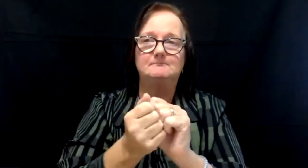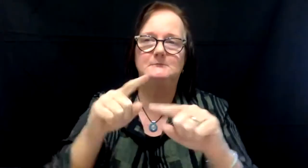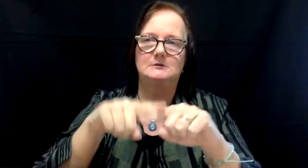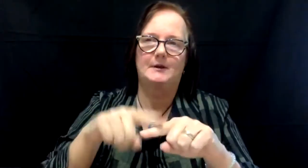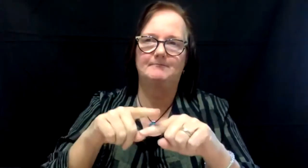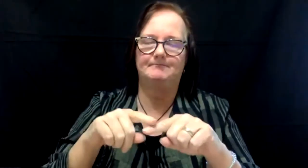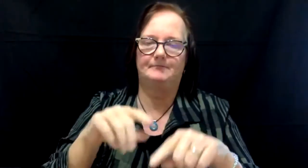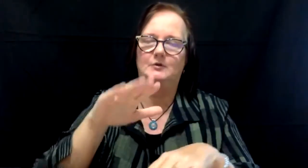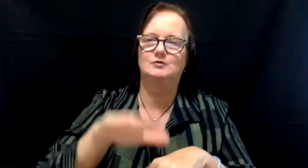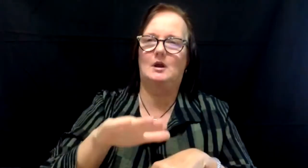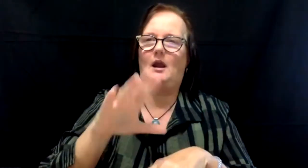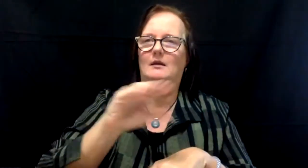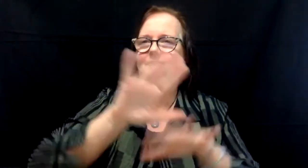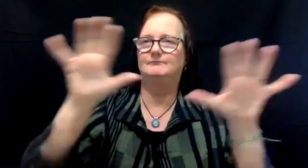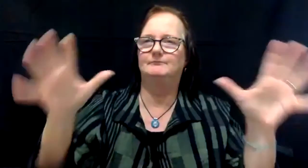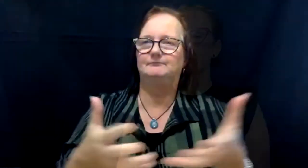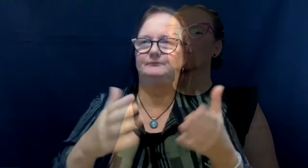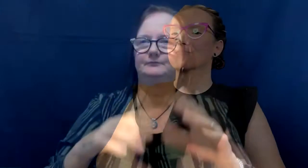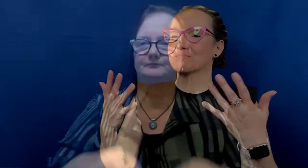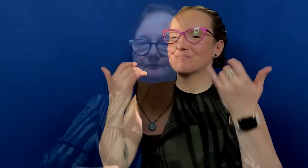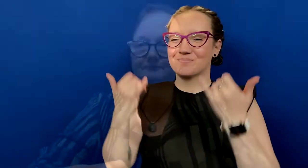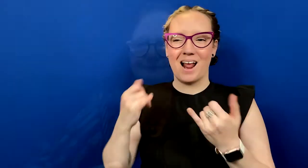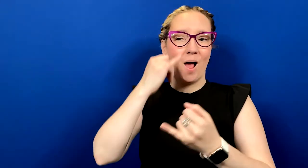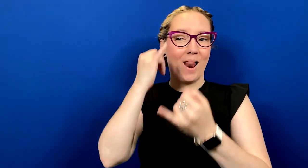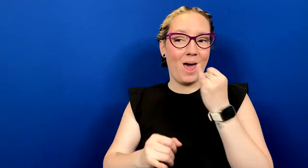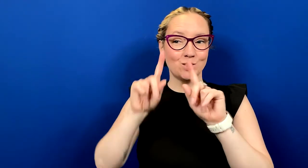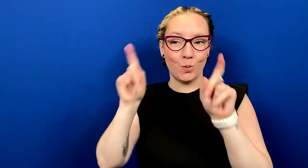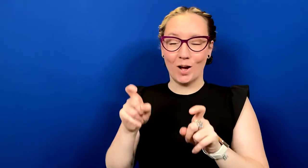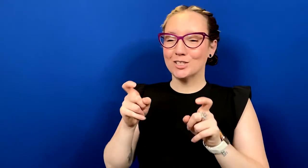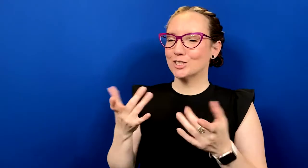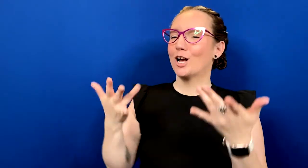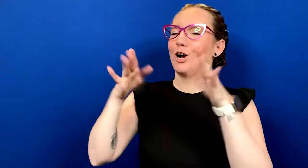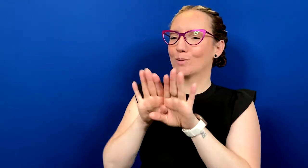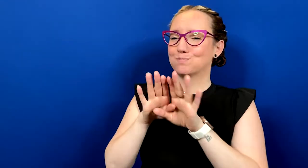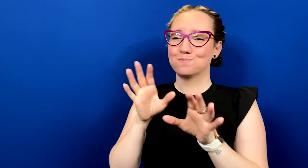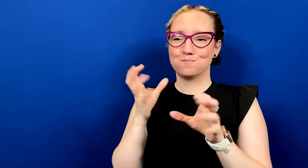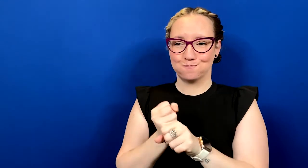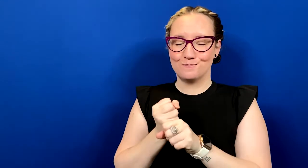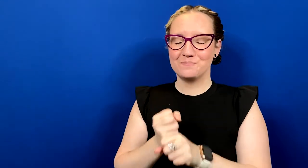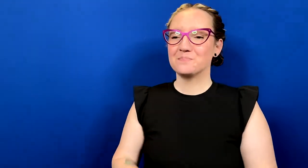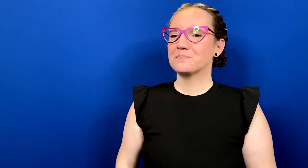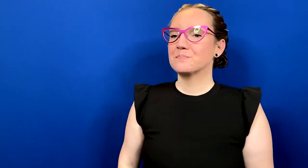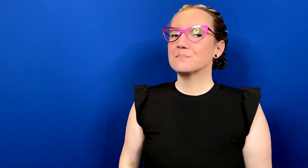It all depends on the child and their overall needs. Now we're at our last question to close off this interview.